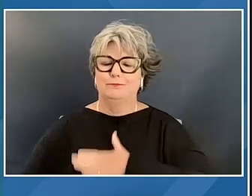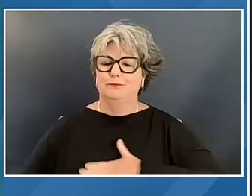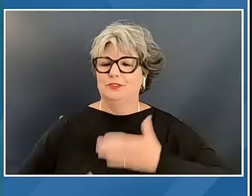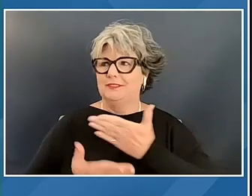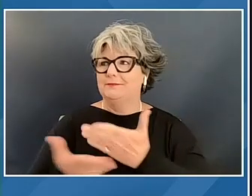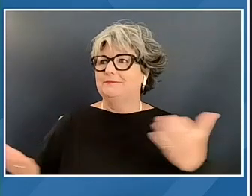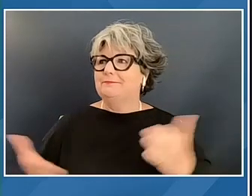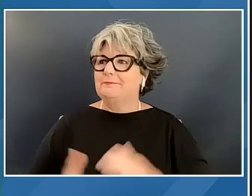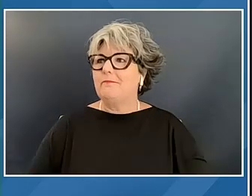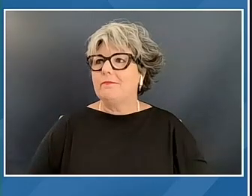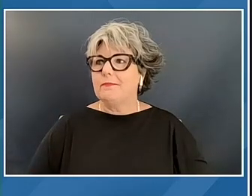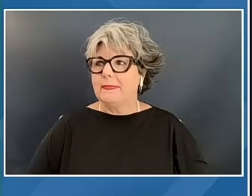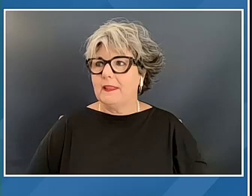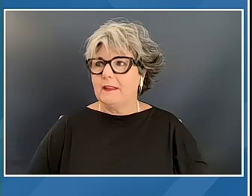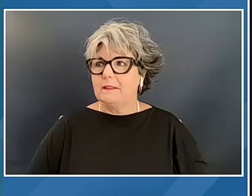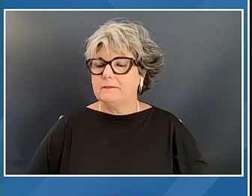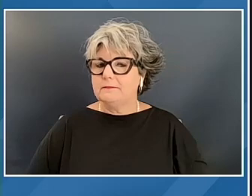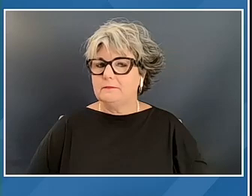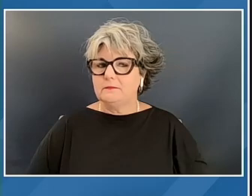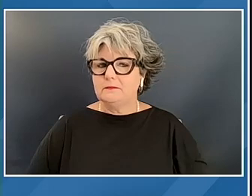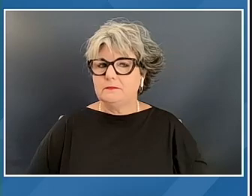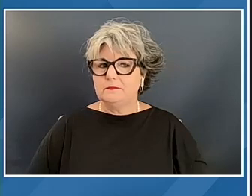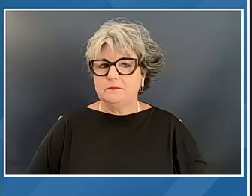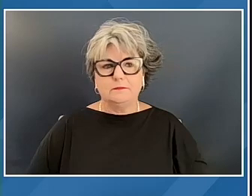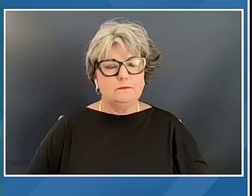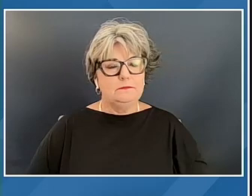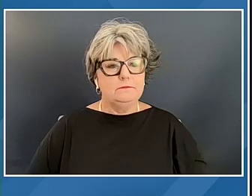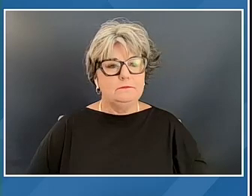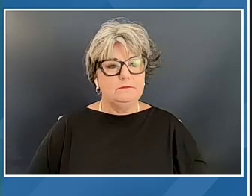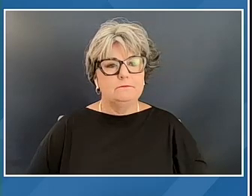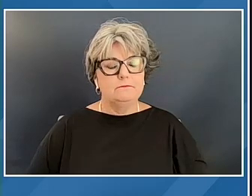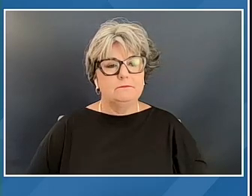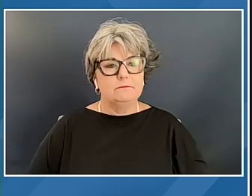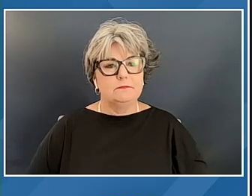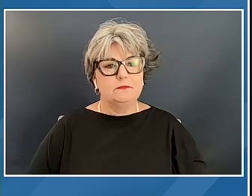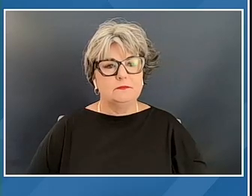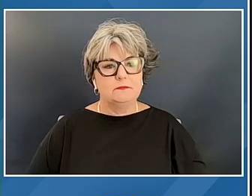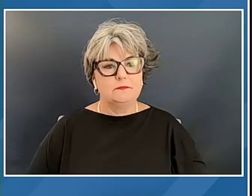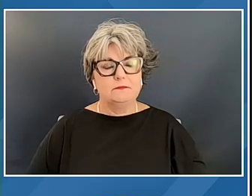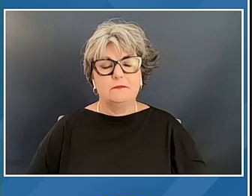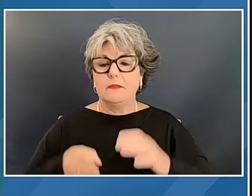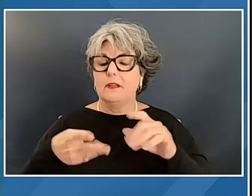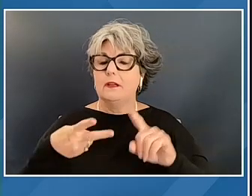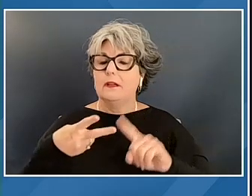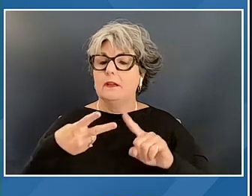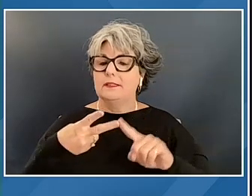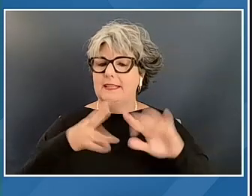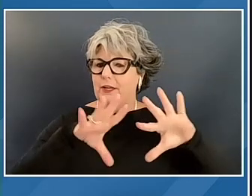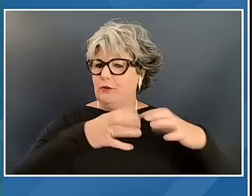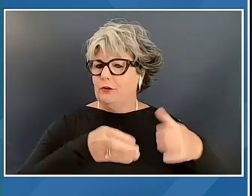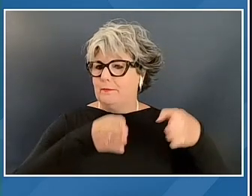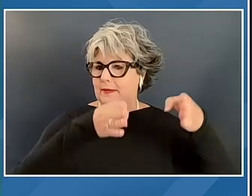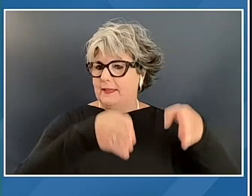So that brings us to the individual- individuals with disabilities and groups